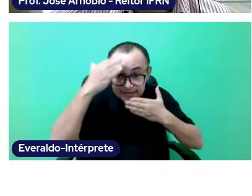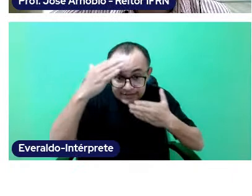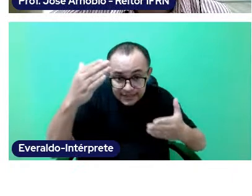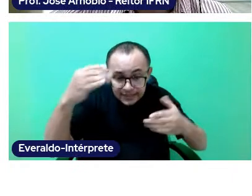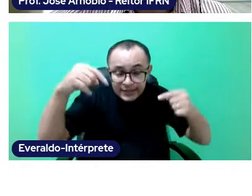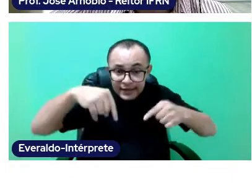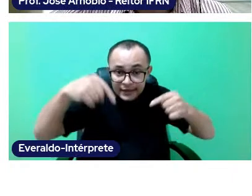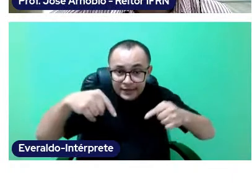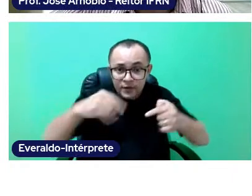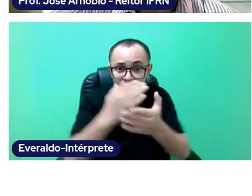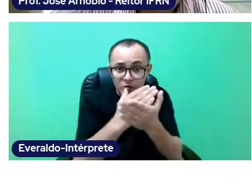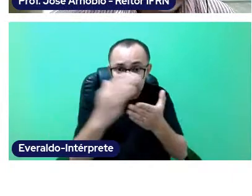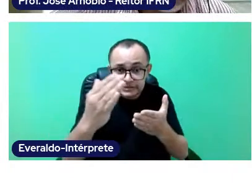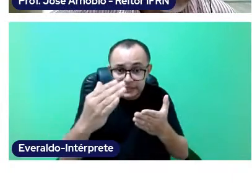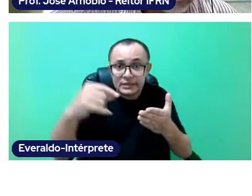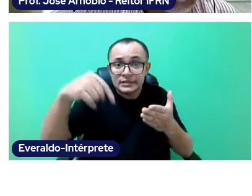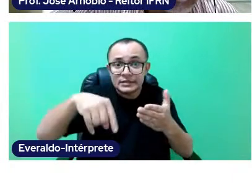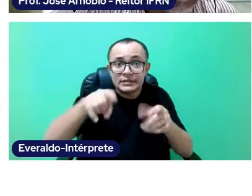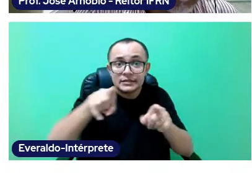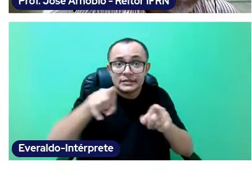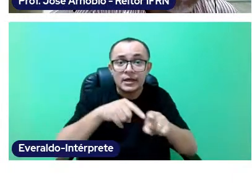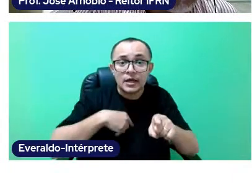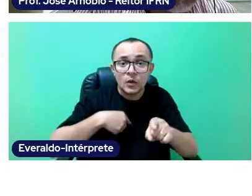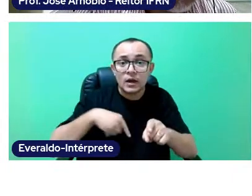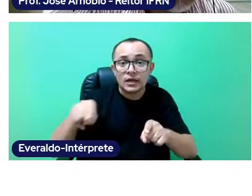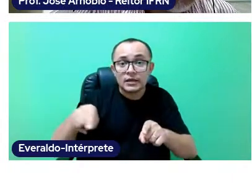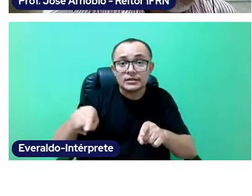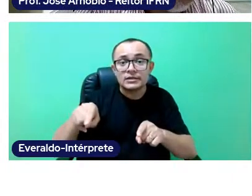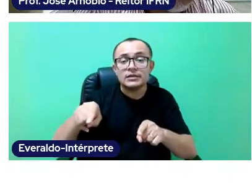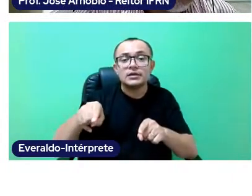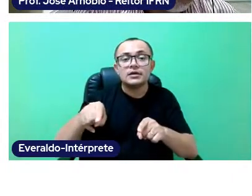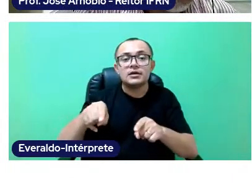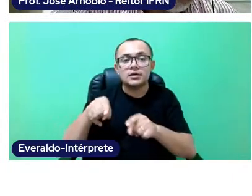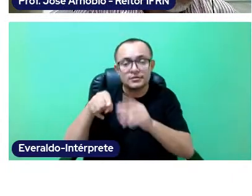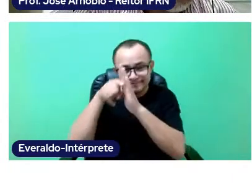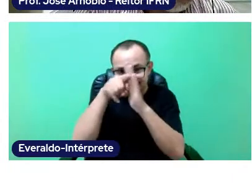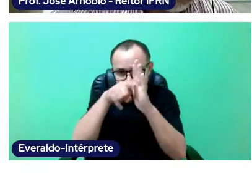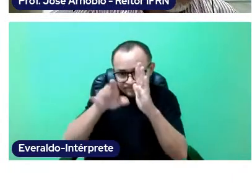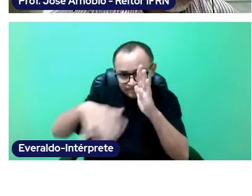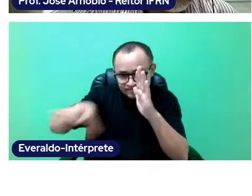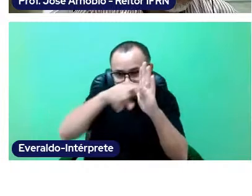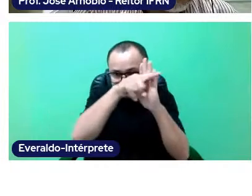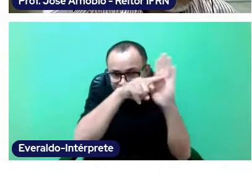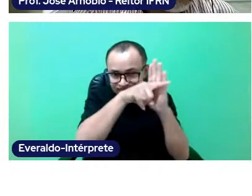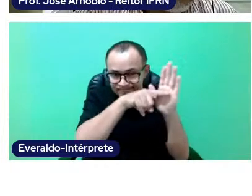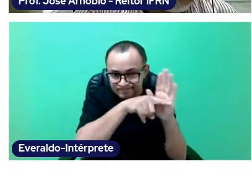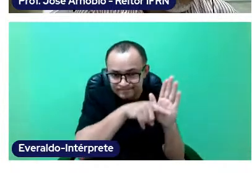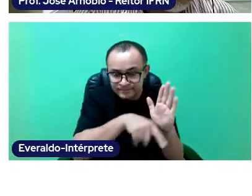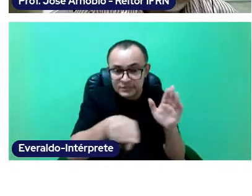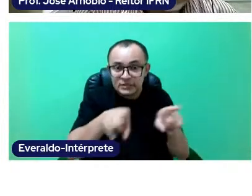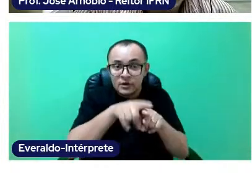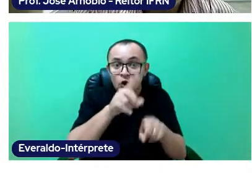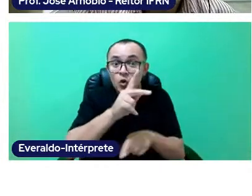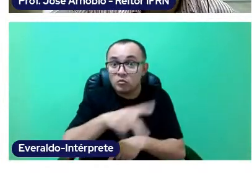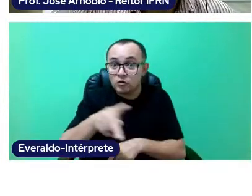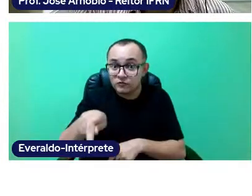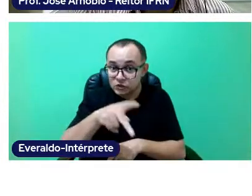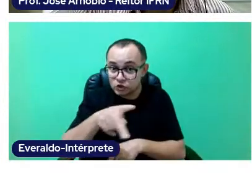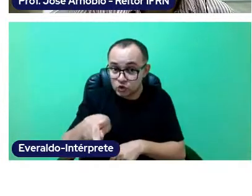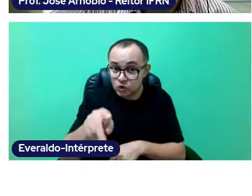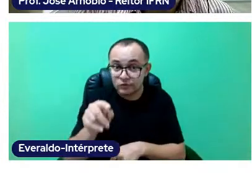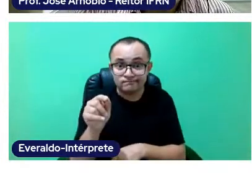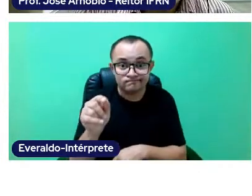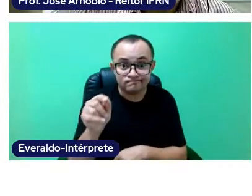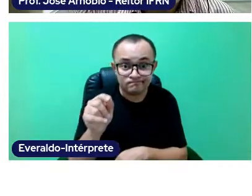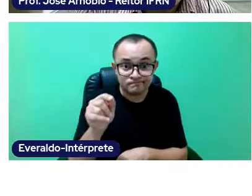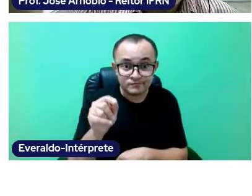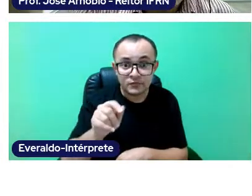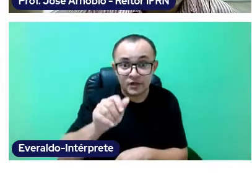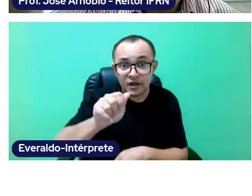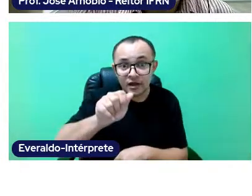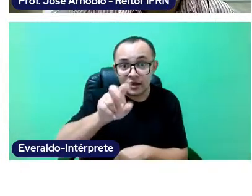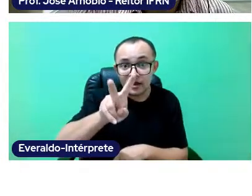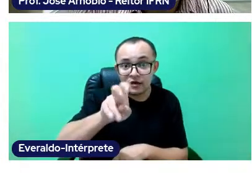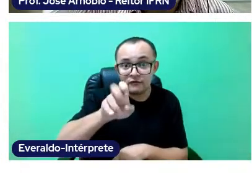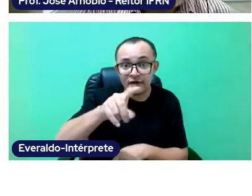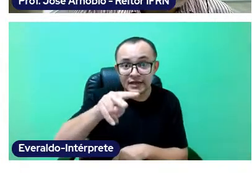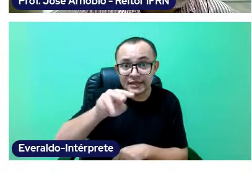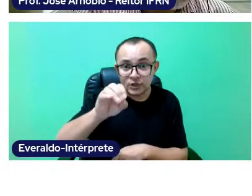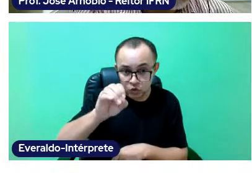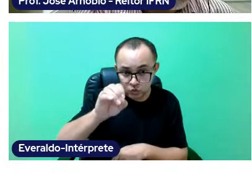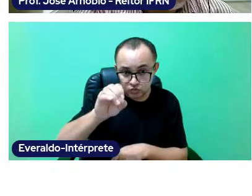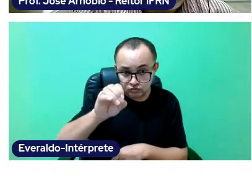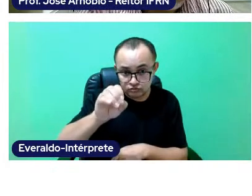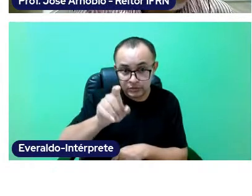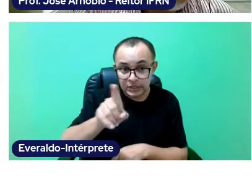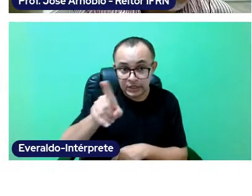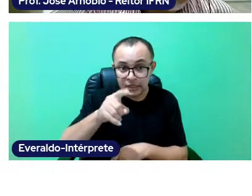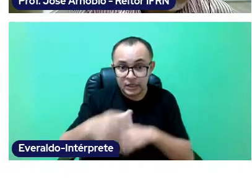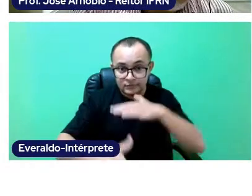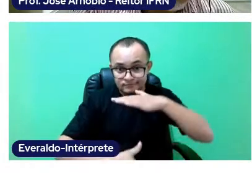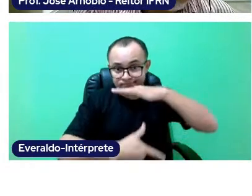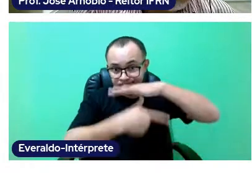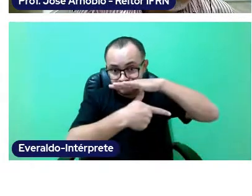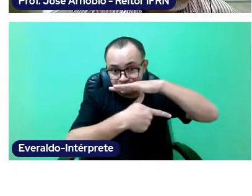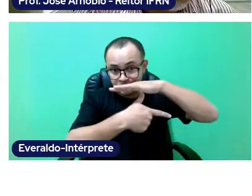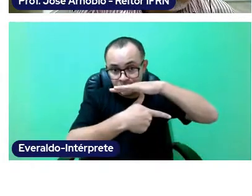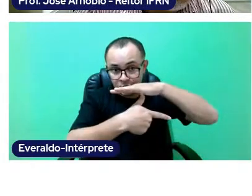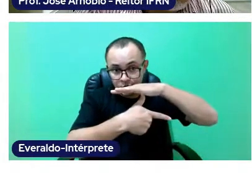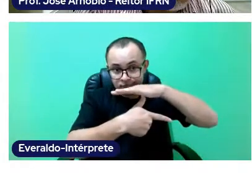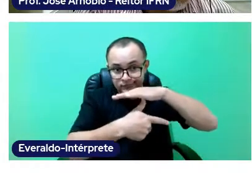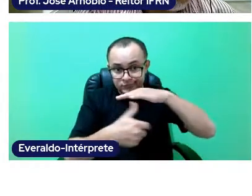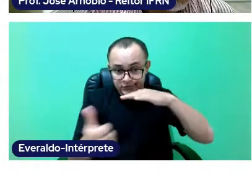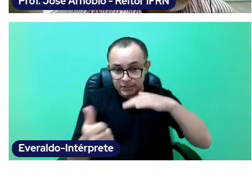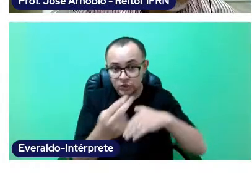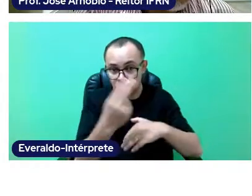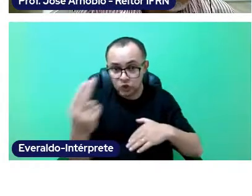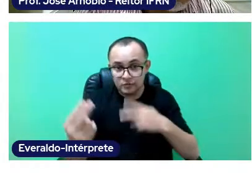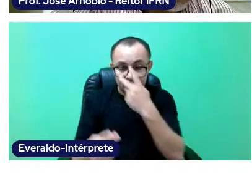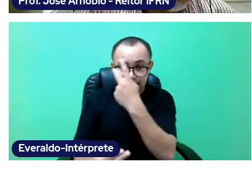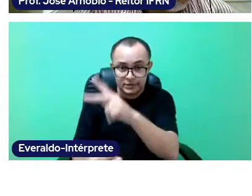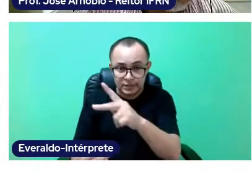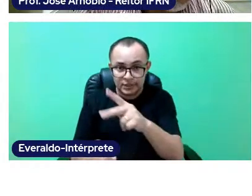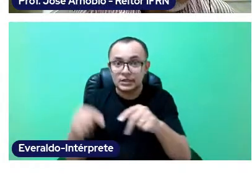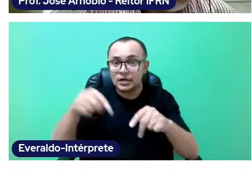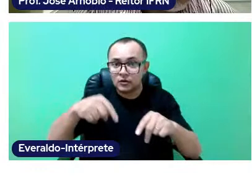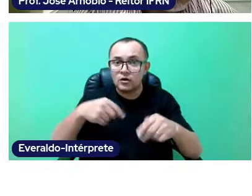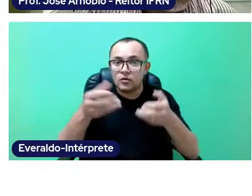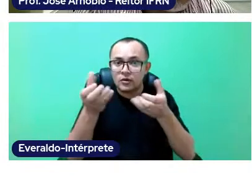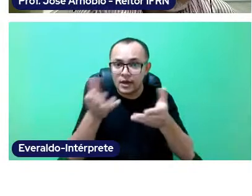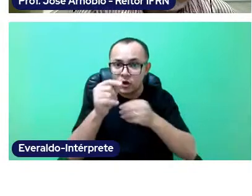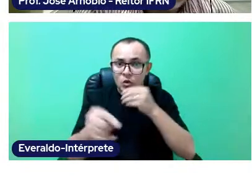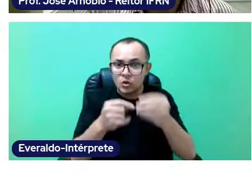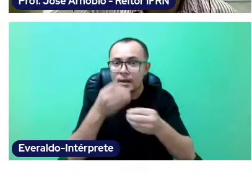I am here representing the Dean of Research and Innovation, in the figure of the professor Avelino Neto in his name I would like to greet all of you and all the speakers today,